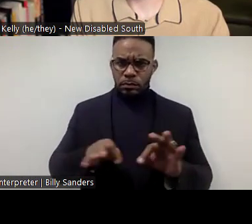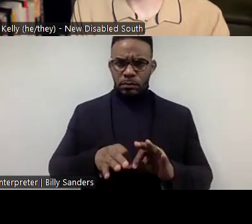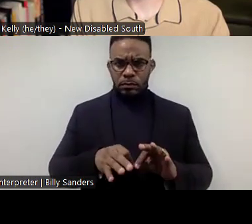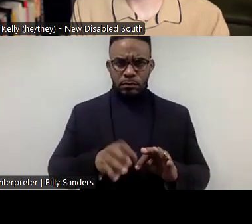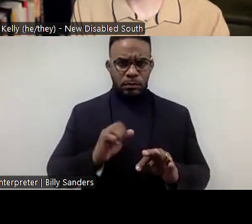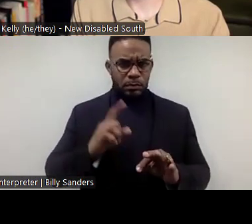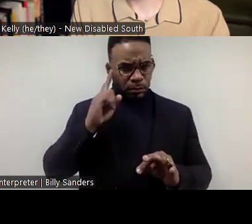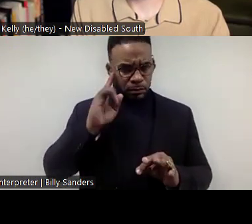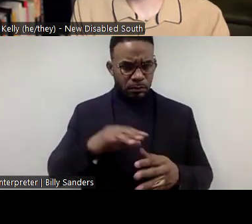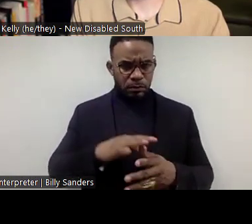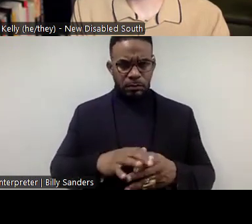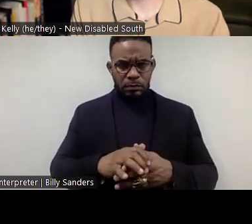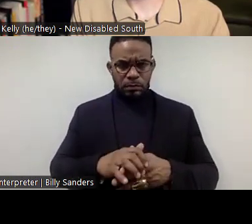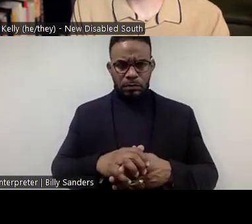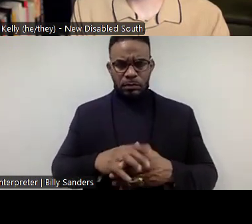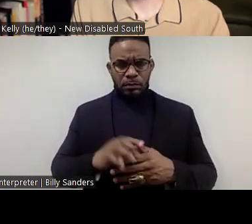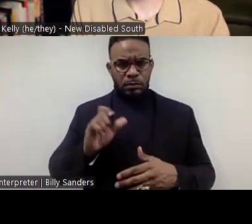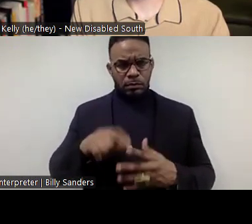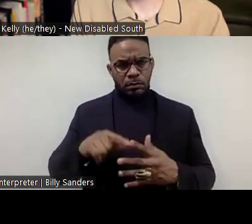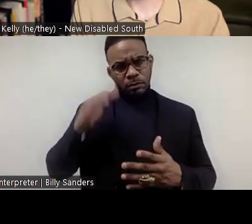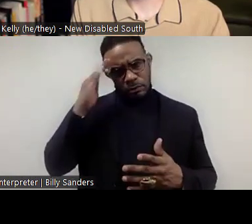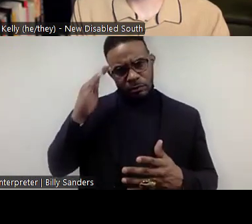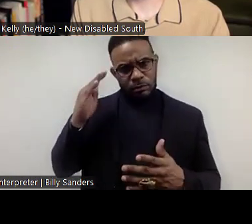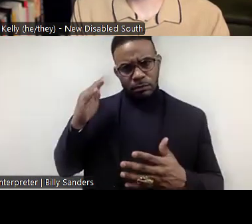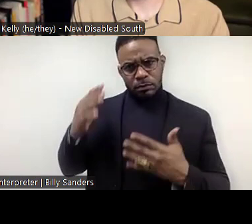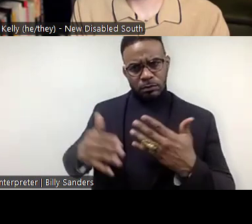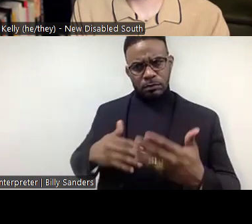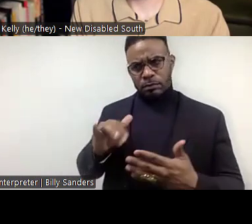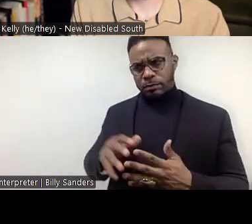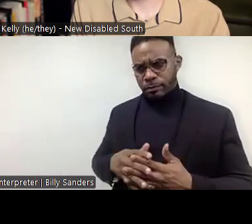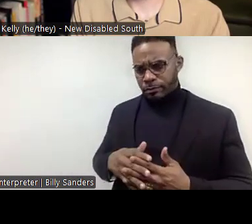So that's why organizing is so important but I think that we